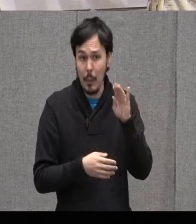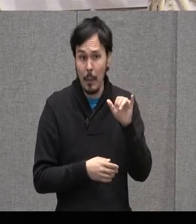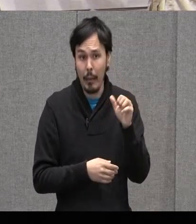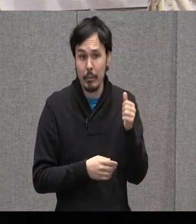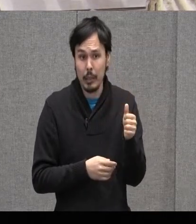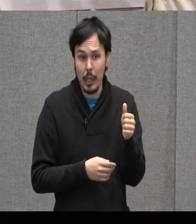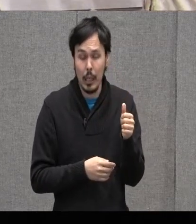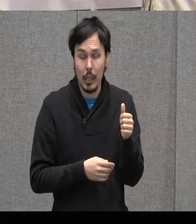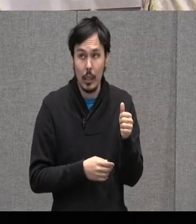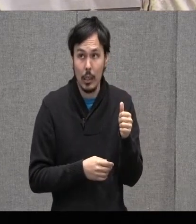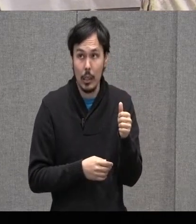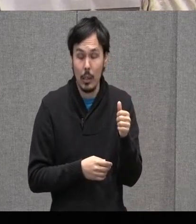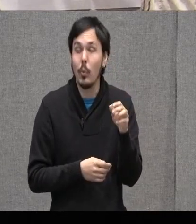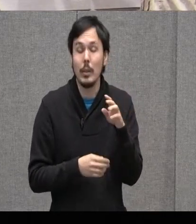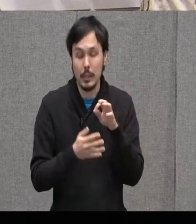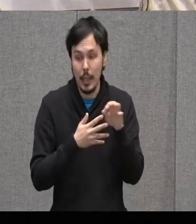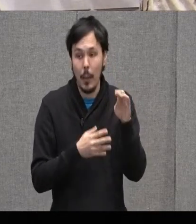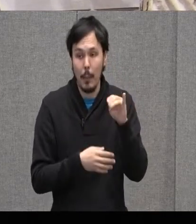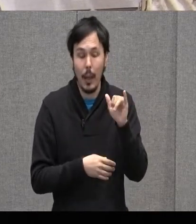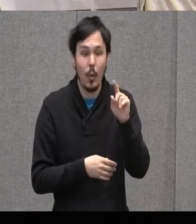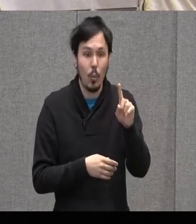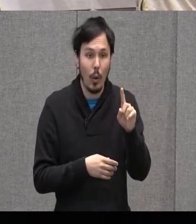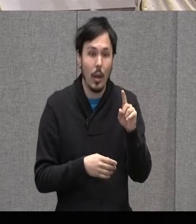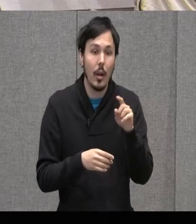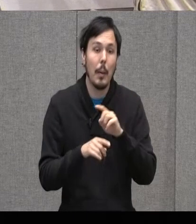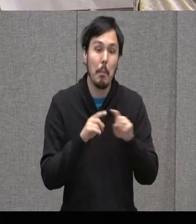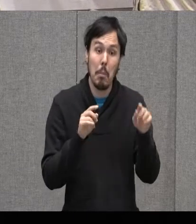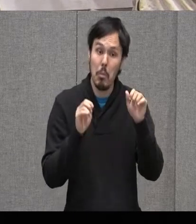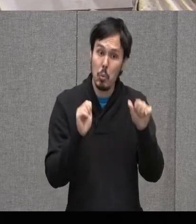175, so this is gonna be in the 60 row.